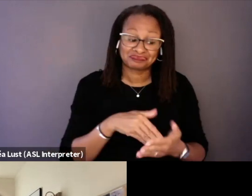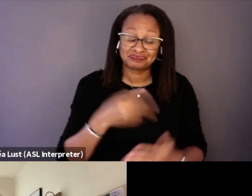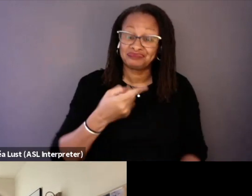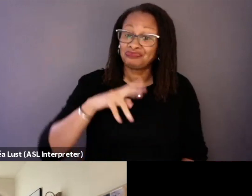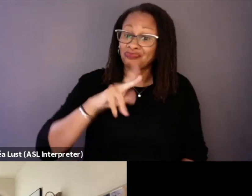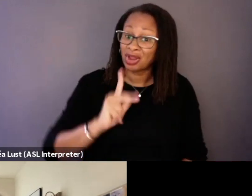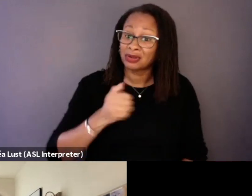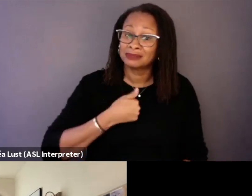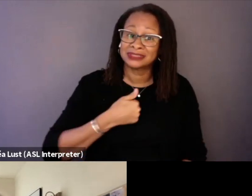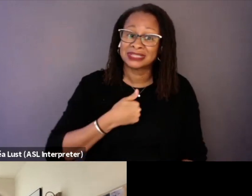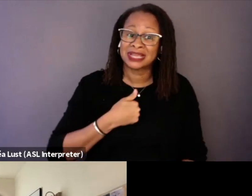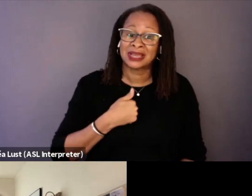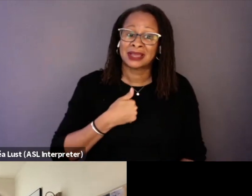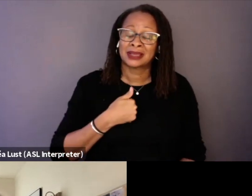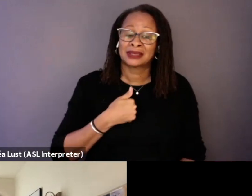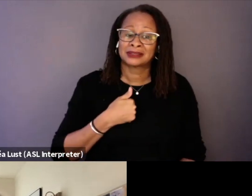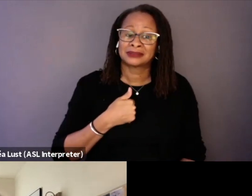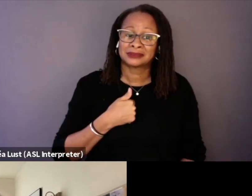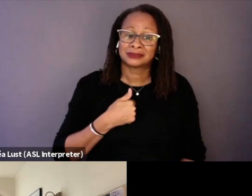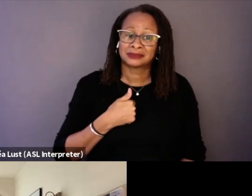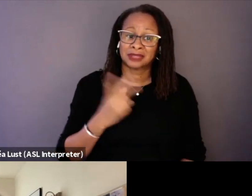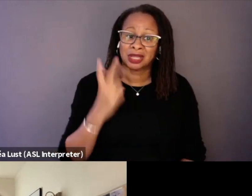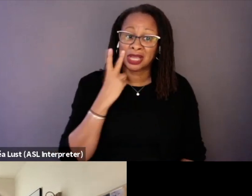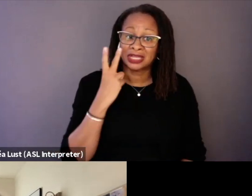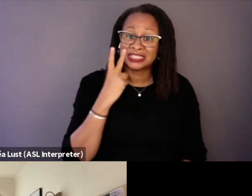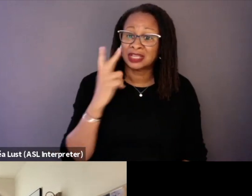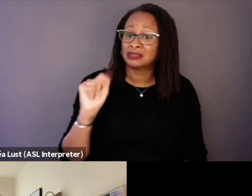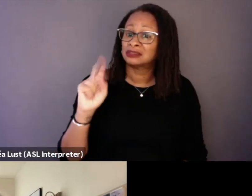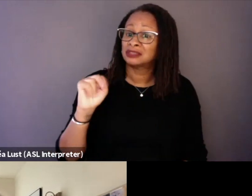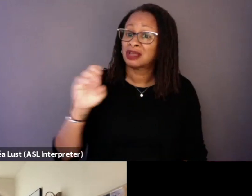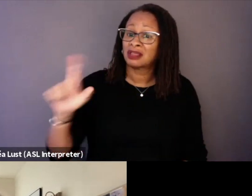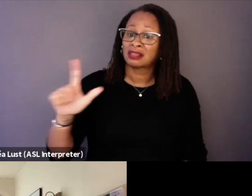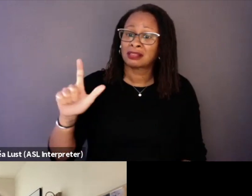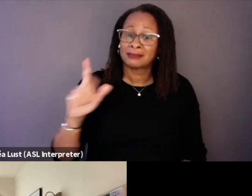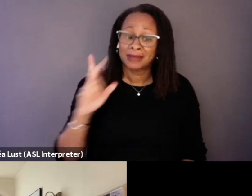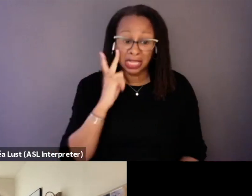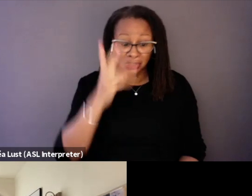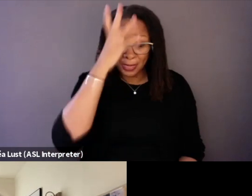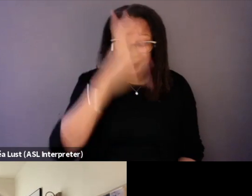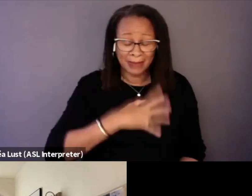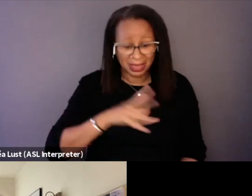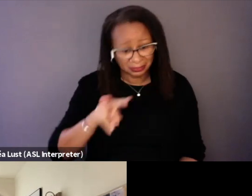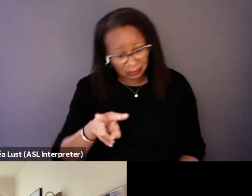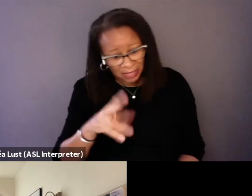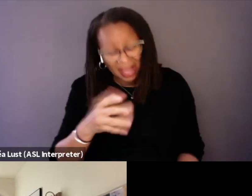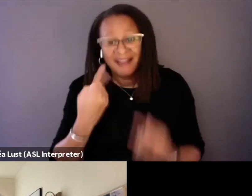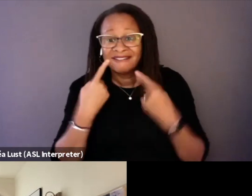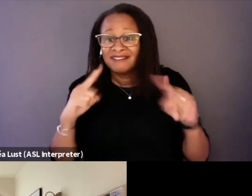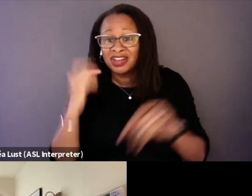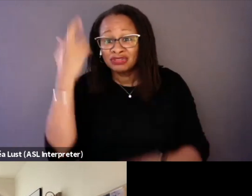I pass by this little tunnel and I saw him and I finally realized what he was doing.